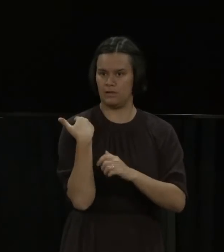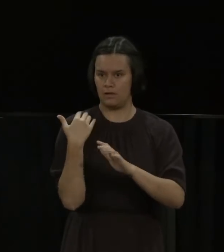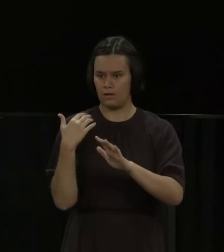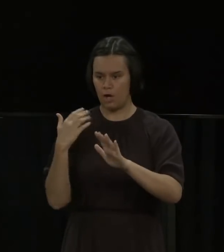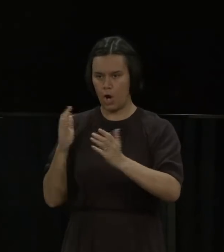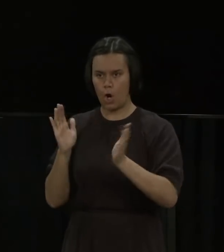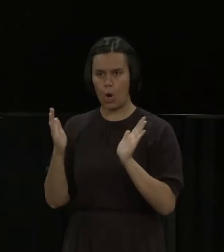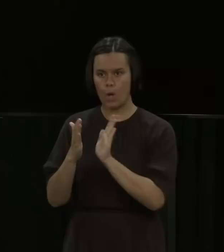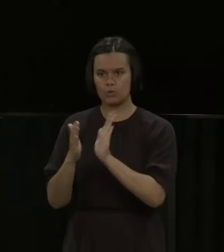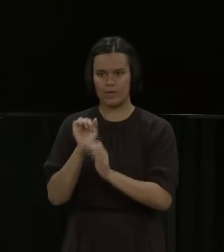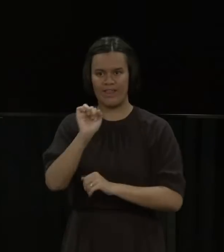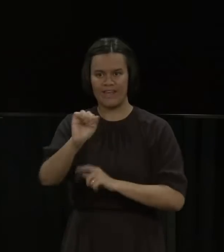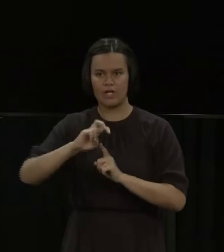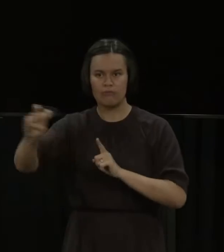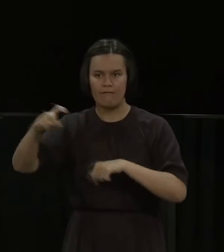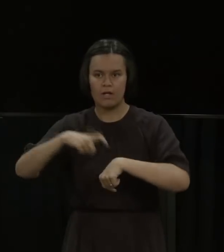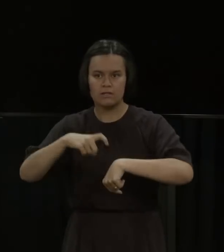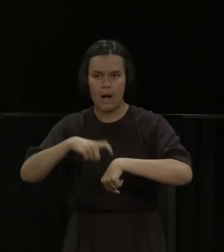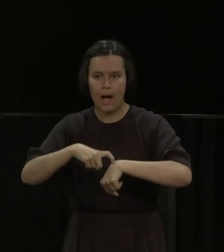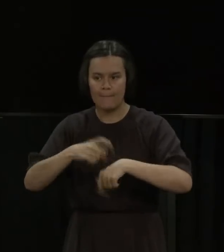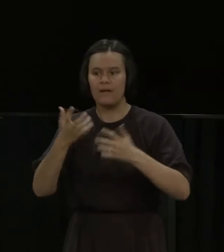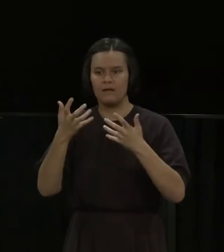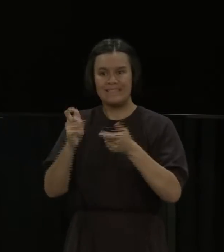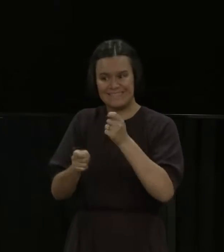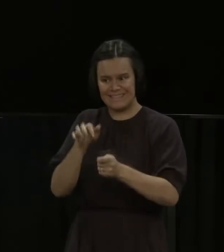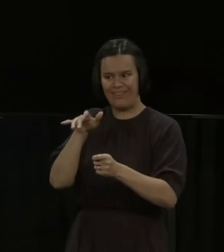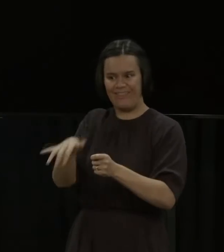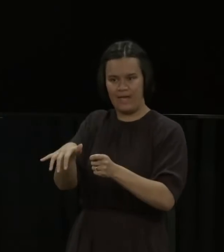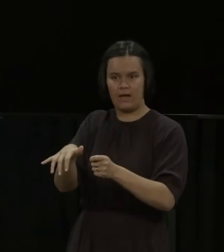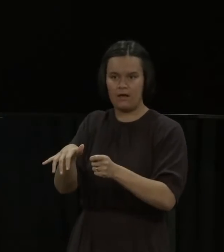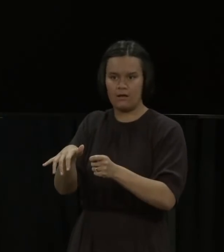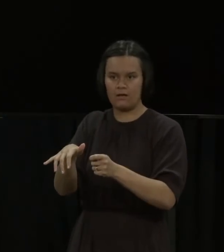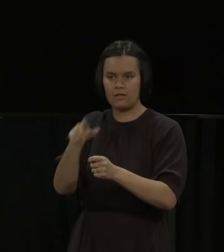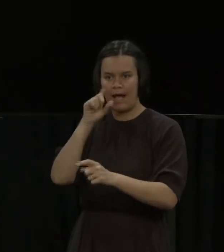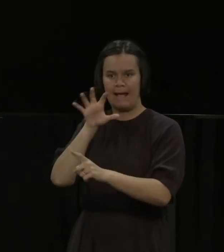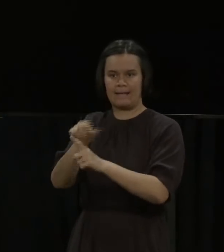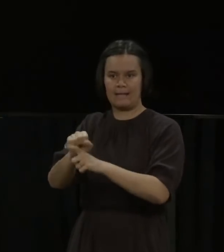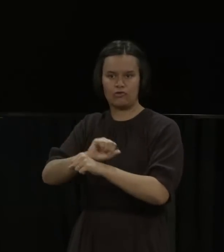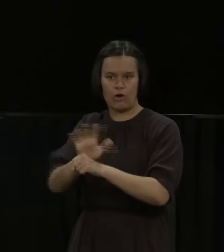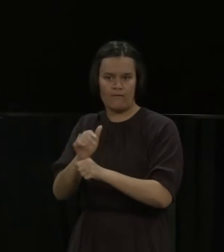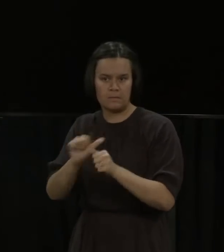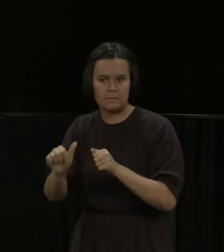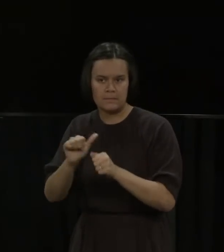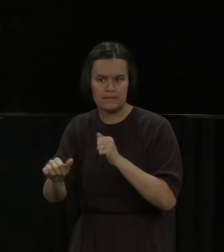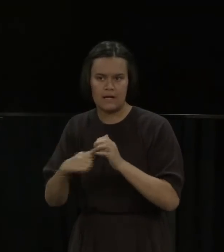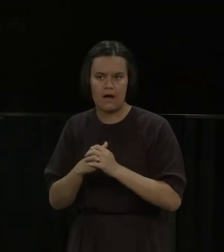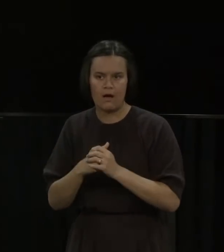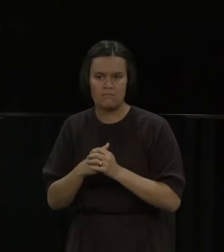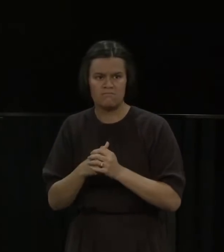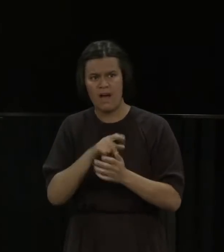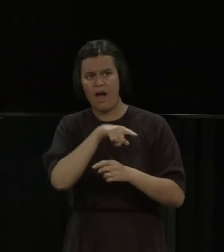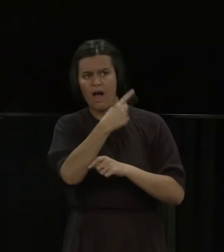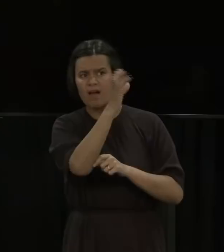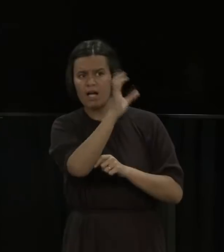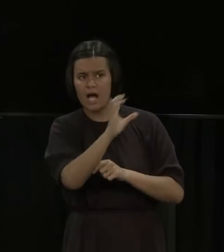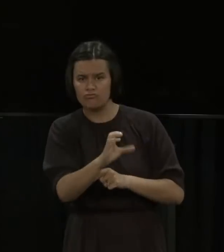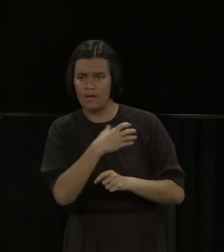requirements. As such, that will mean to people are being tested much closer to their point of departure and potentially 72 hours before they leave.